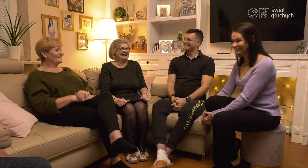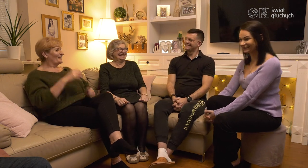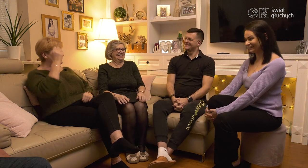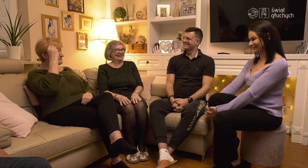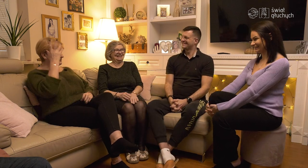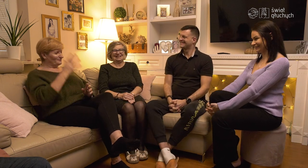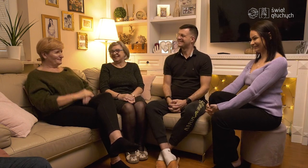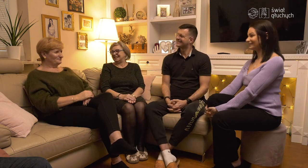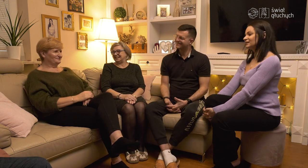[Dorota]: Smart.